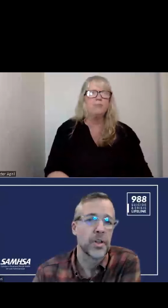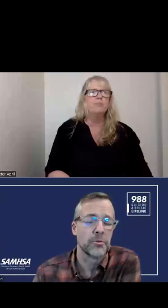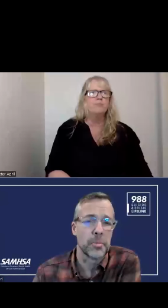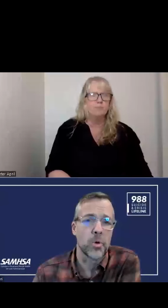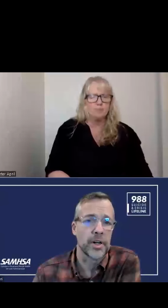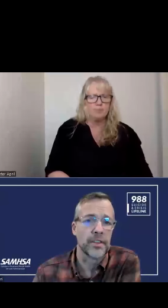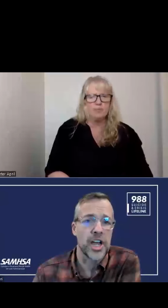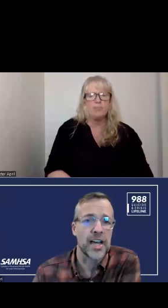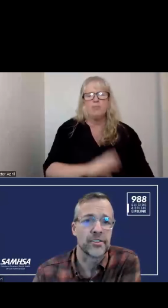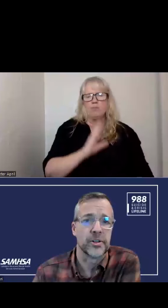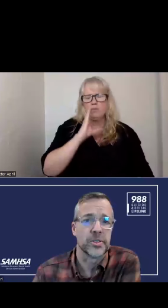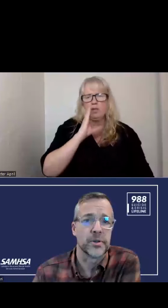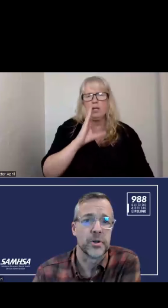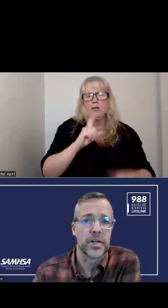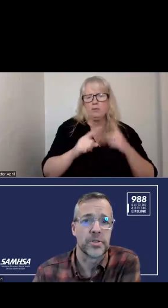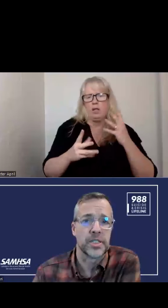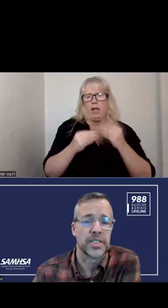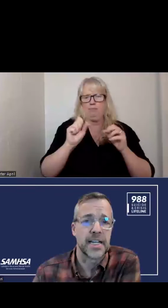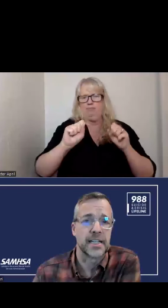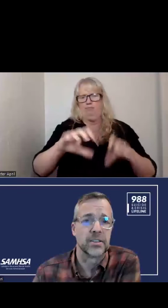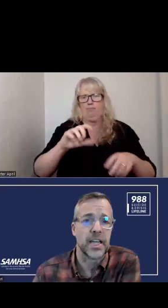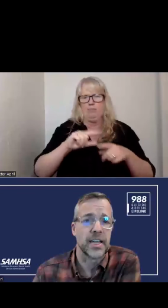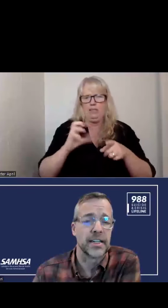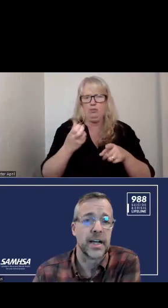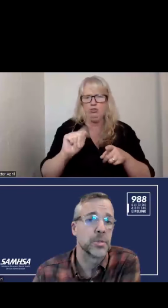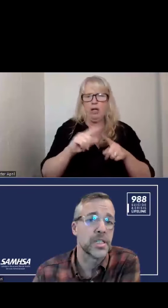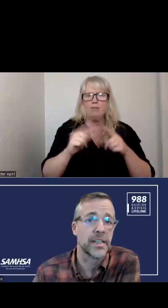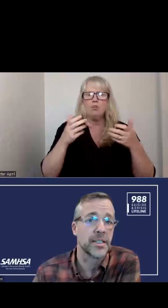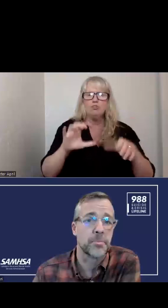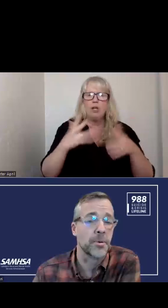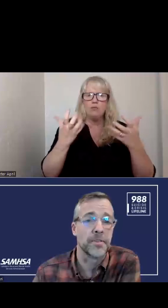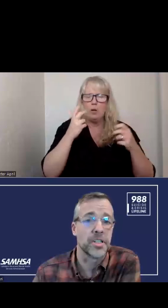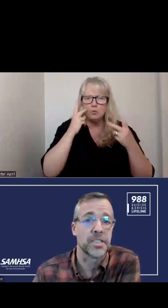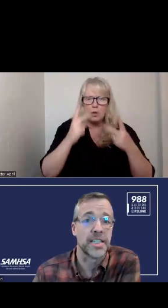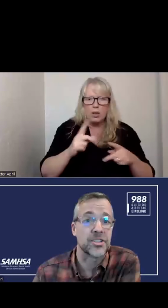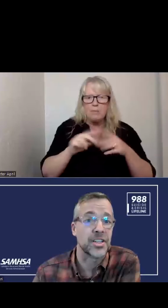THROW THE REPORT IN THE CHAT IF YOU ARE INTERESTED IN LOOKING AT IT. I WILL SAY THE DEPARTMENT JUSTICE